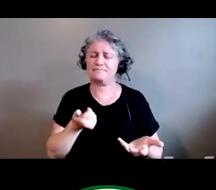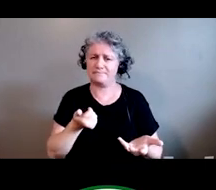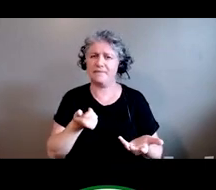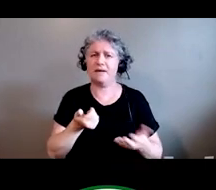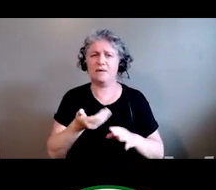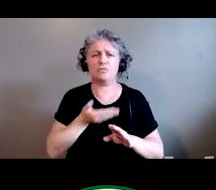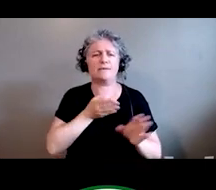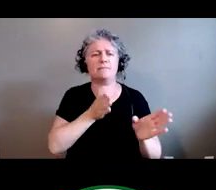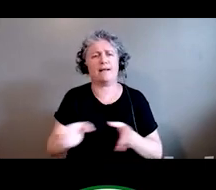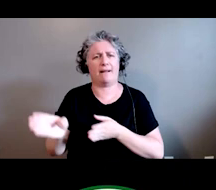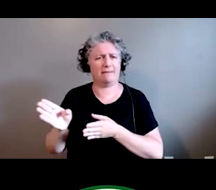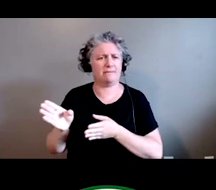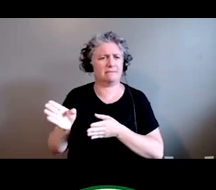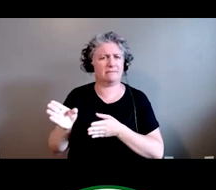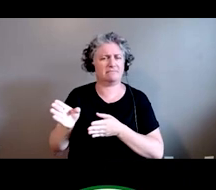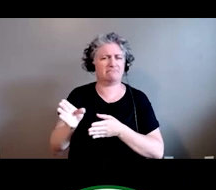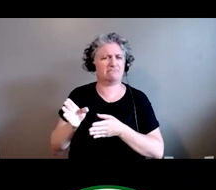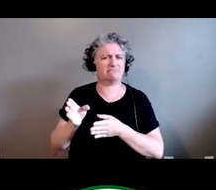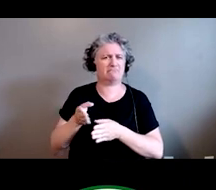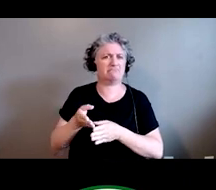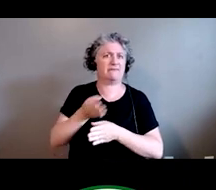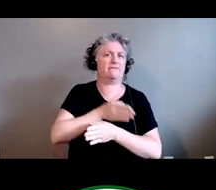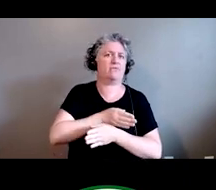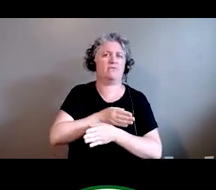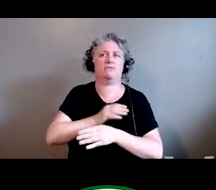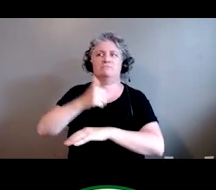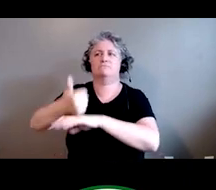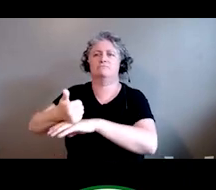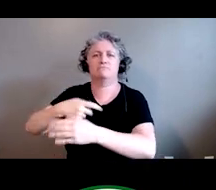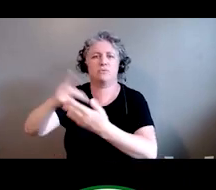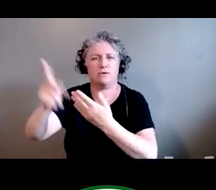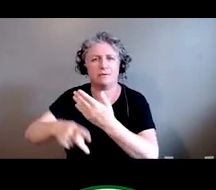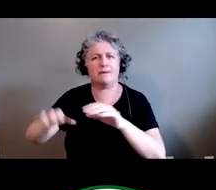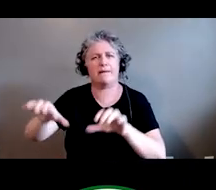When you when you look to kind of. Set up an activity for someone, especially if it's